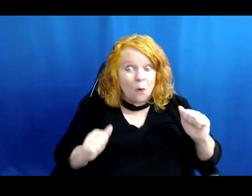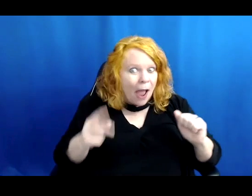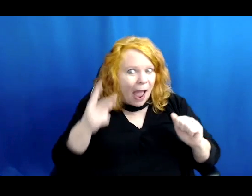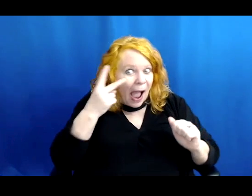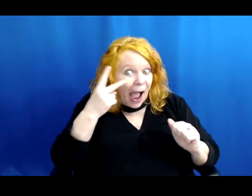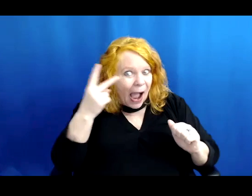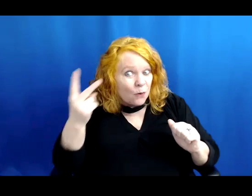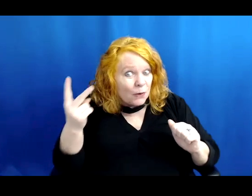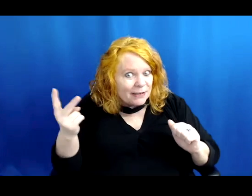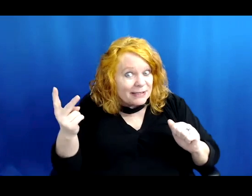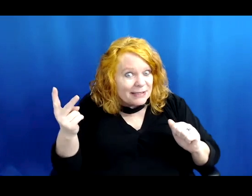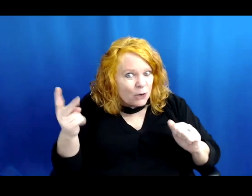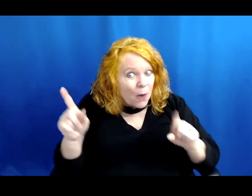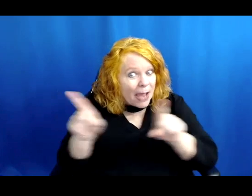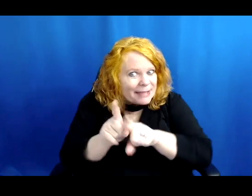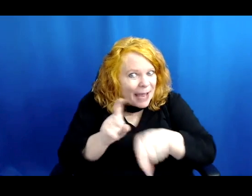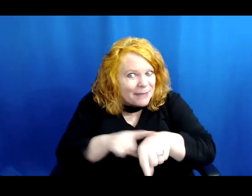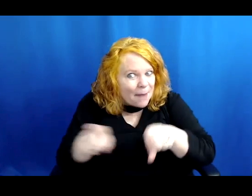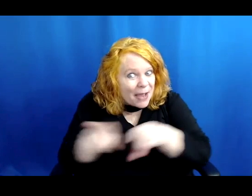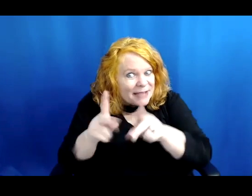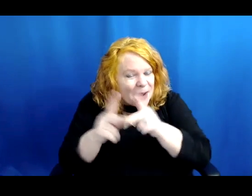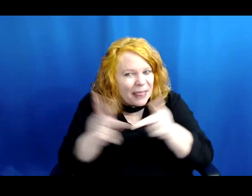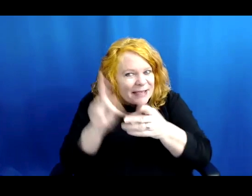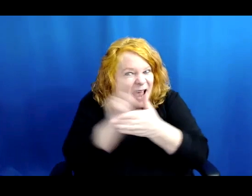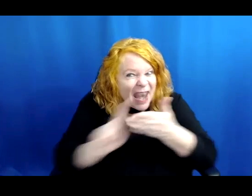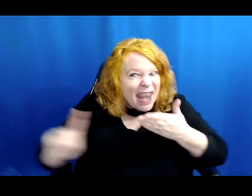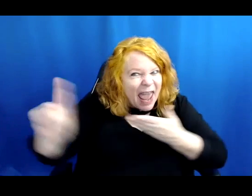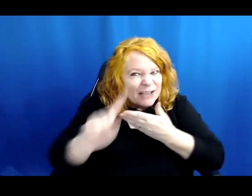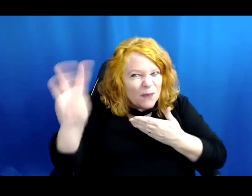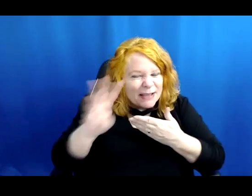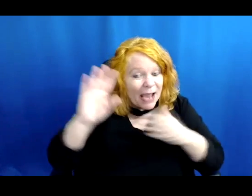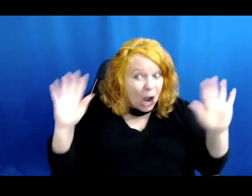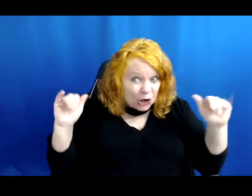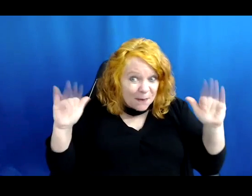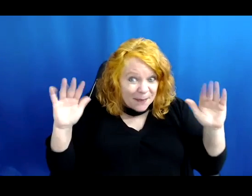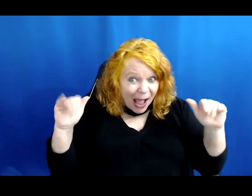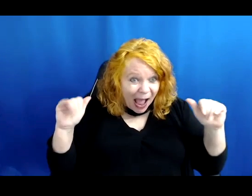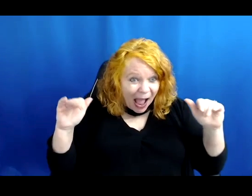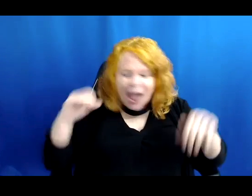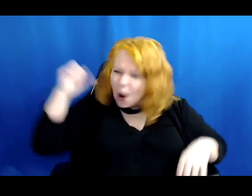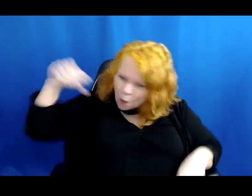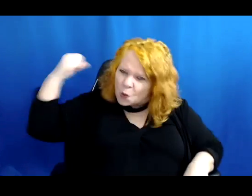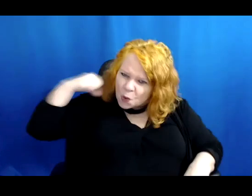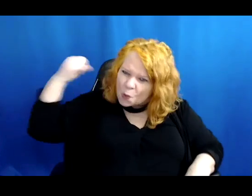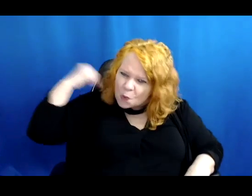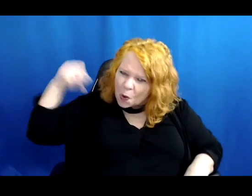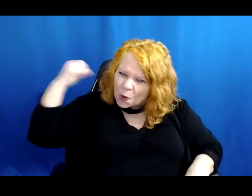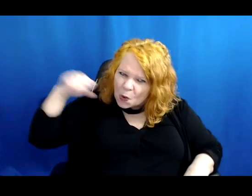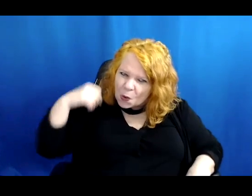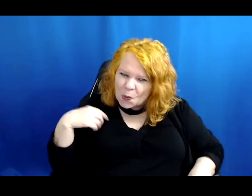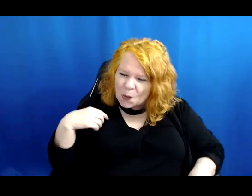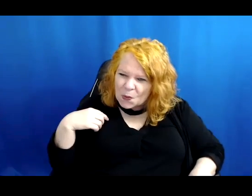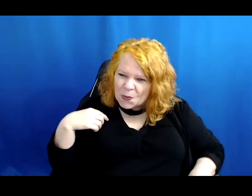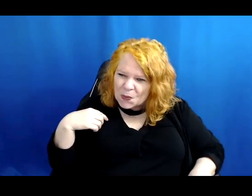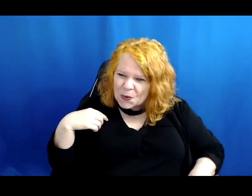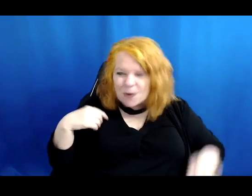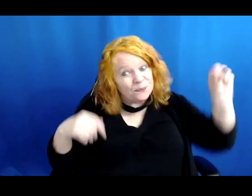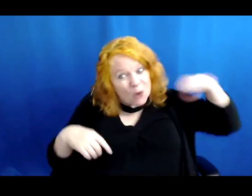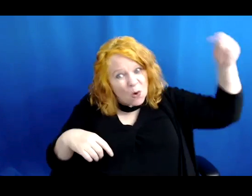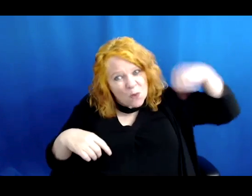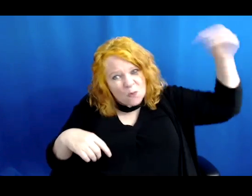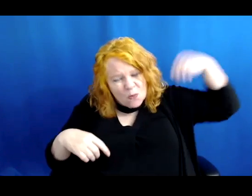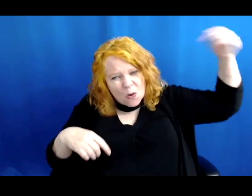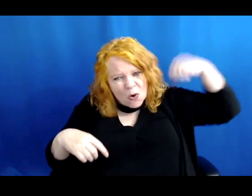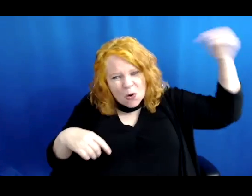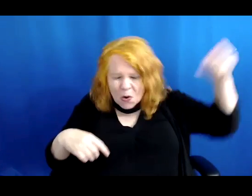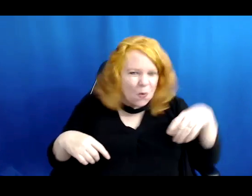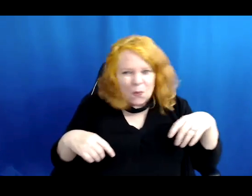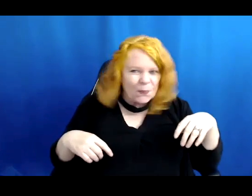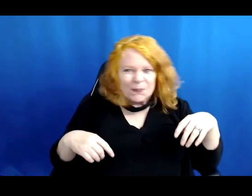show! I will see you at the same place, same time, here next week. Goodbye!